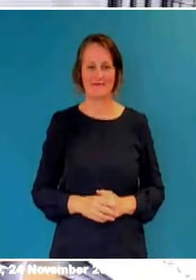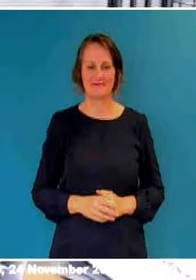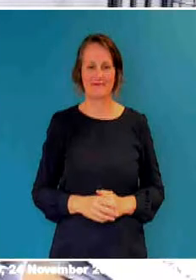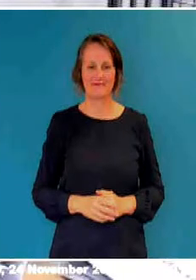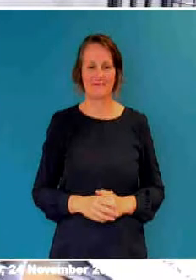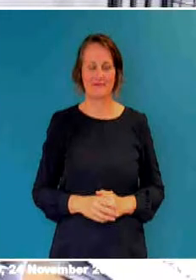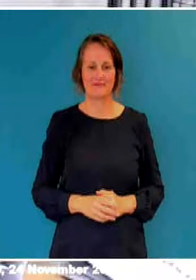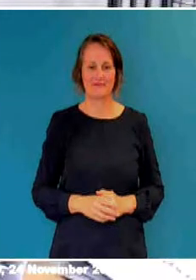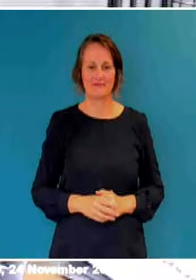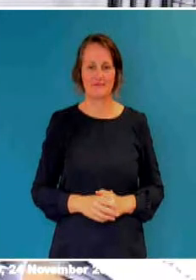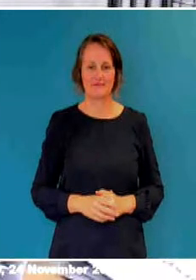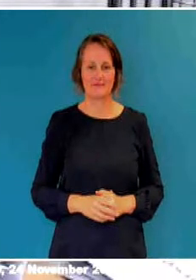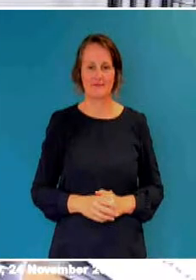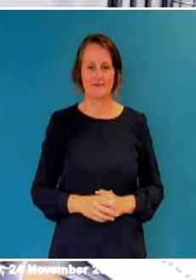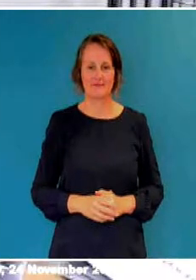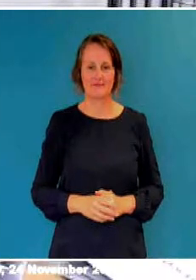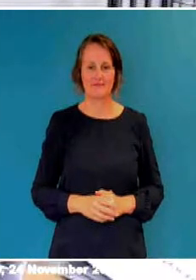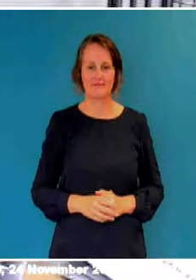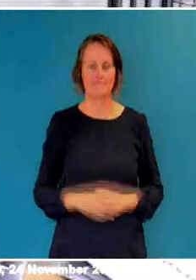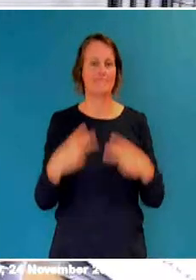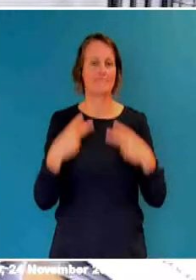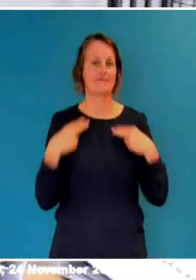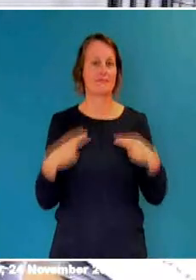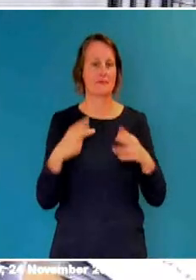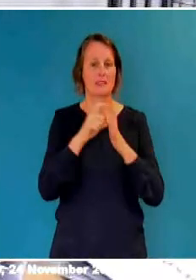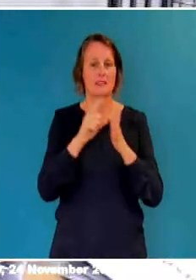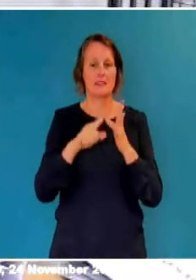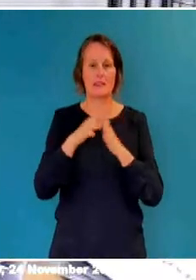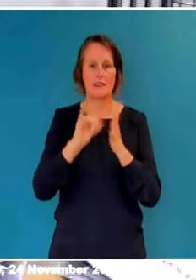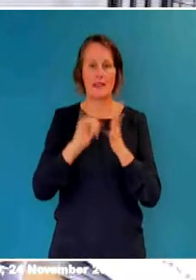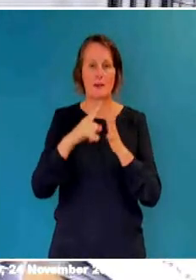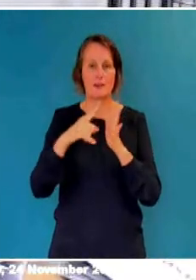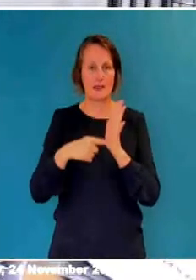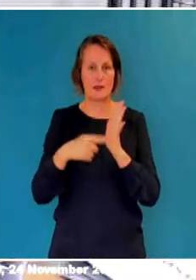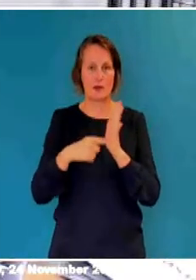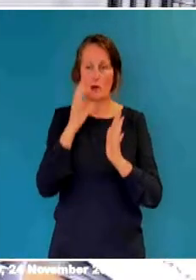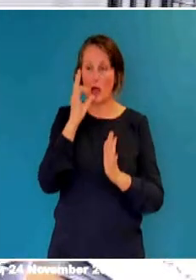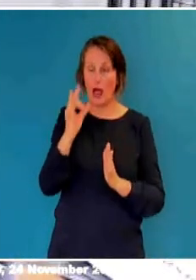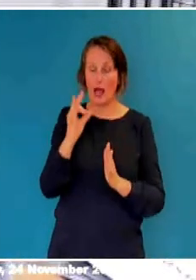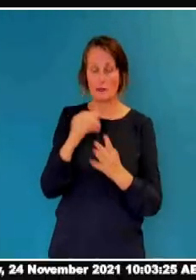Yes, Ms Dowsett. MS DOWSETT: I begin by asking the witnesses to introduce themselves,